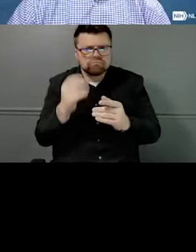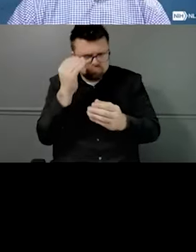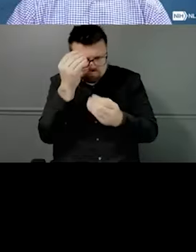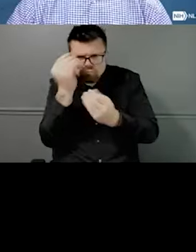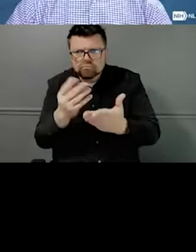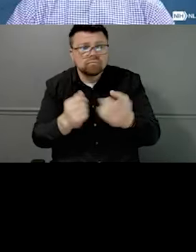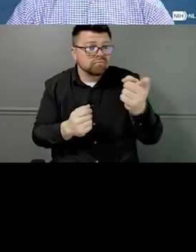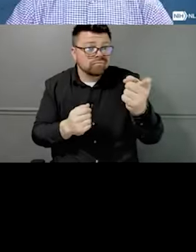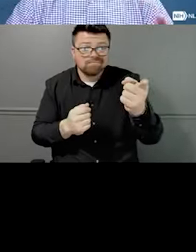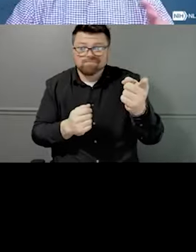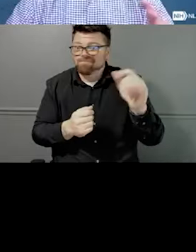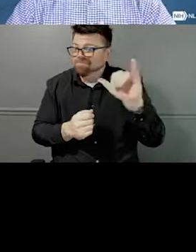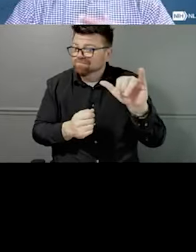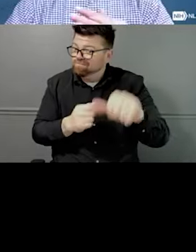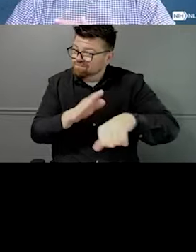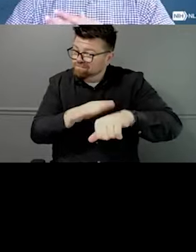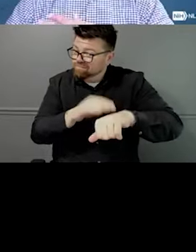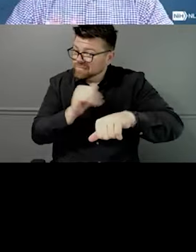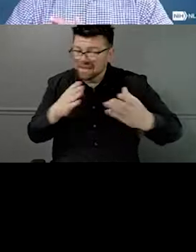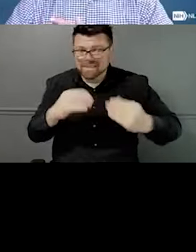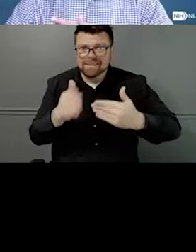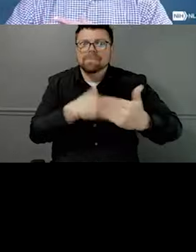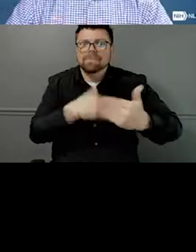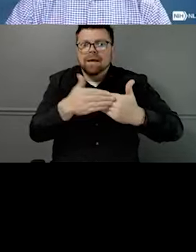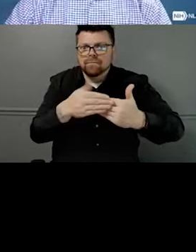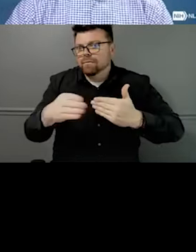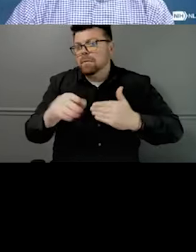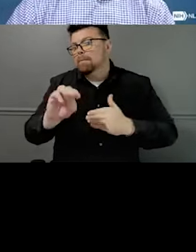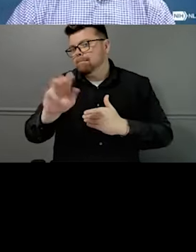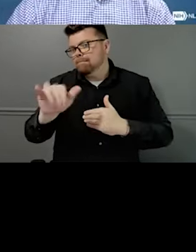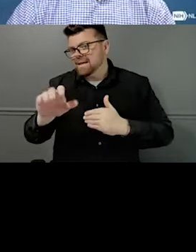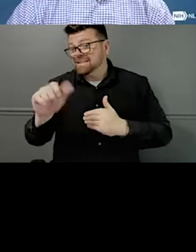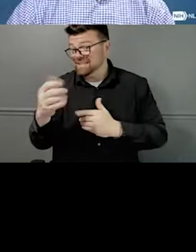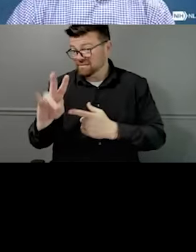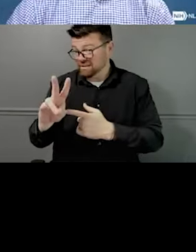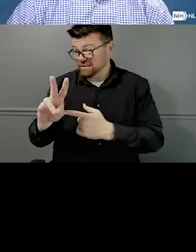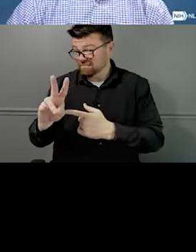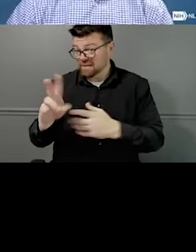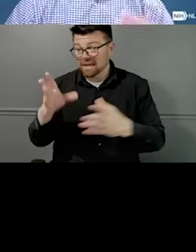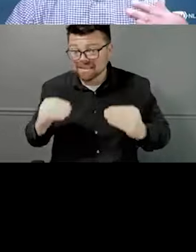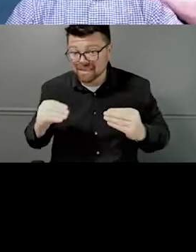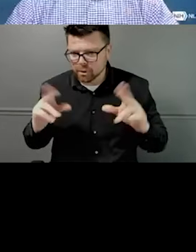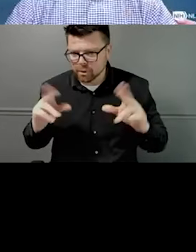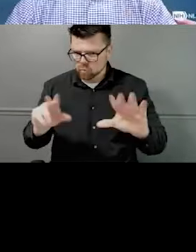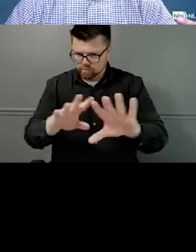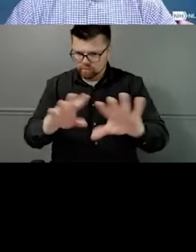longer going to be accepted after May the 17th. At the very top of the banner, it says that it's outdated,